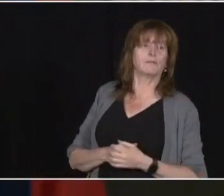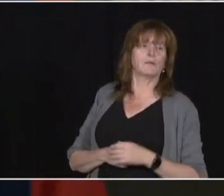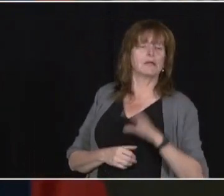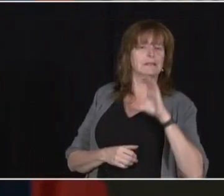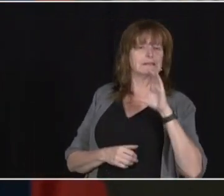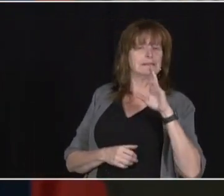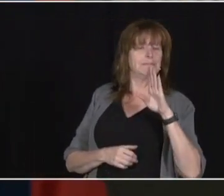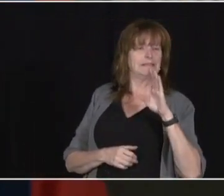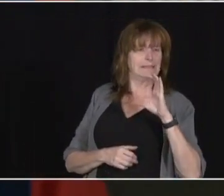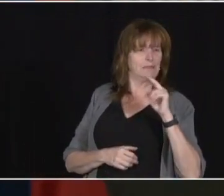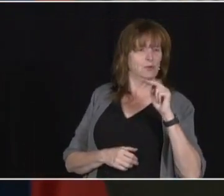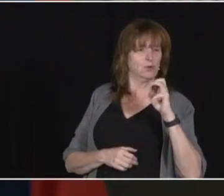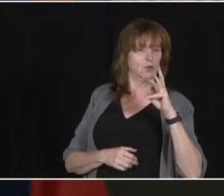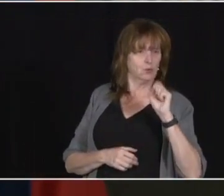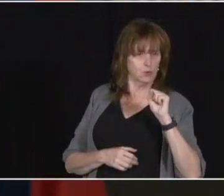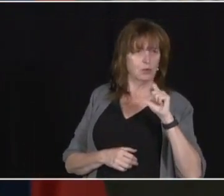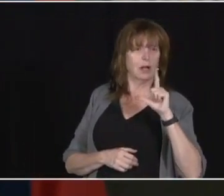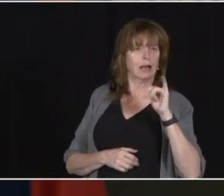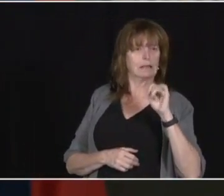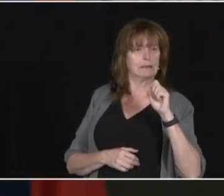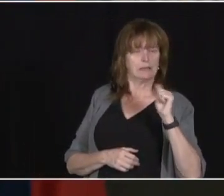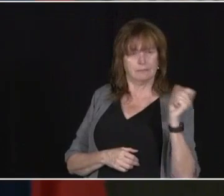Hi, Premier.